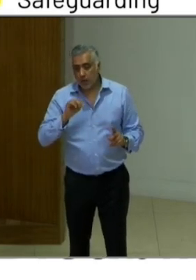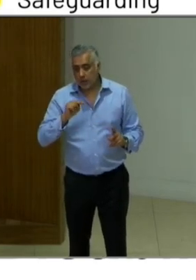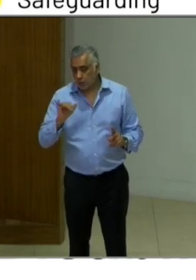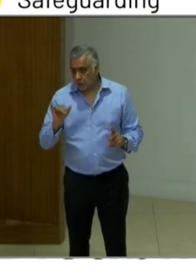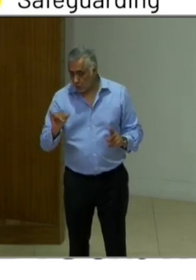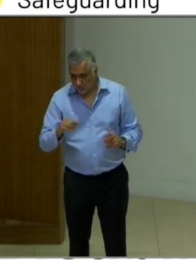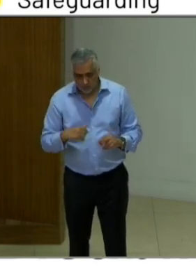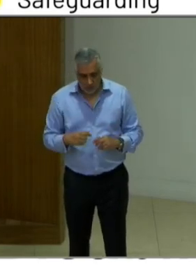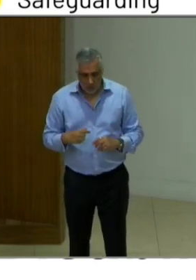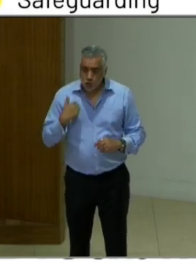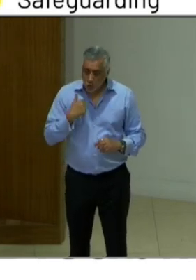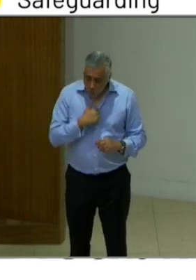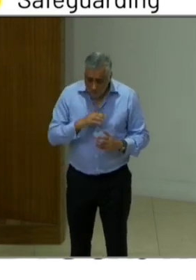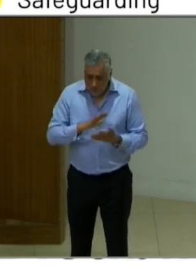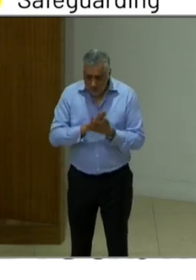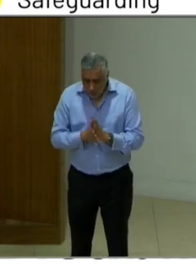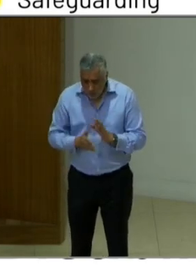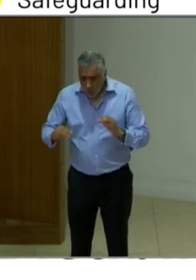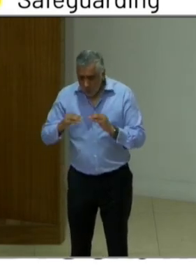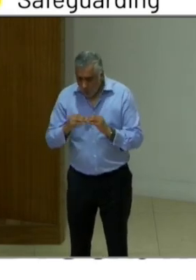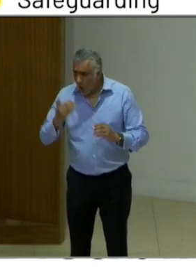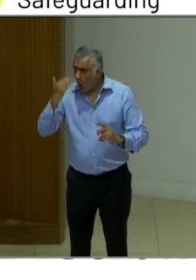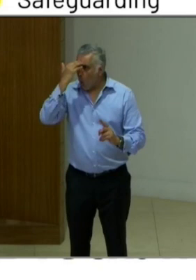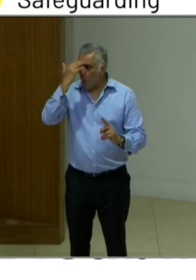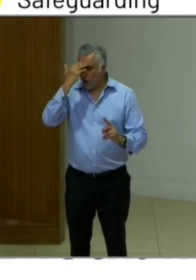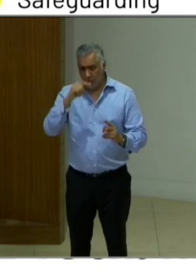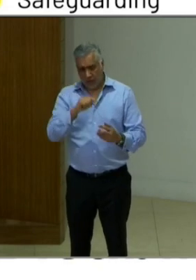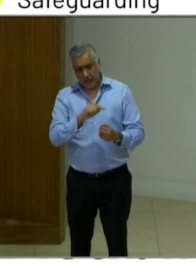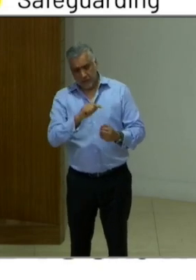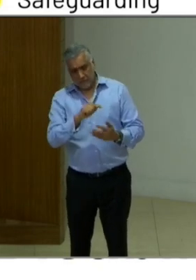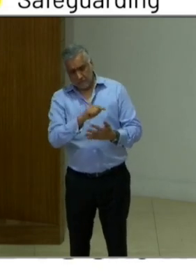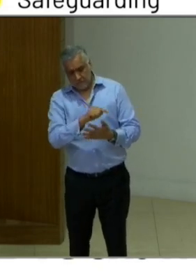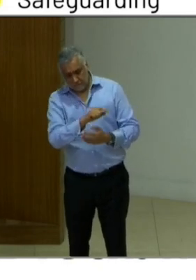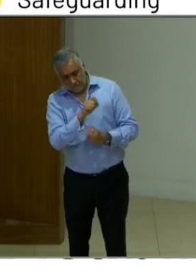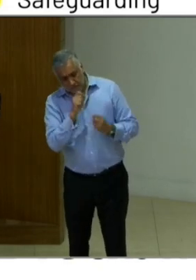We become more and more aware that many problems that disabled people